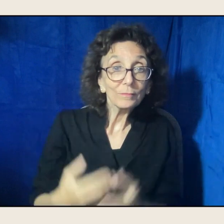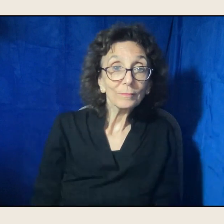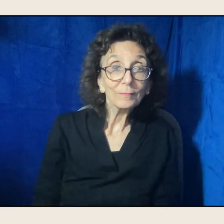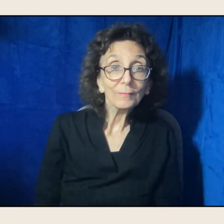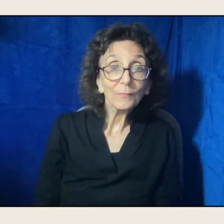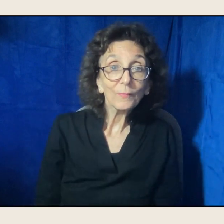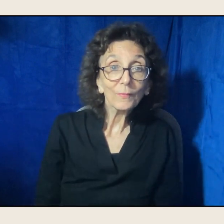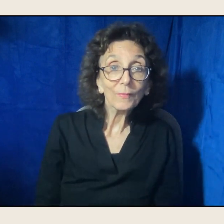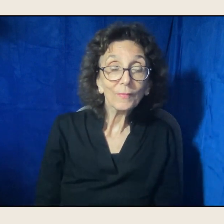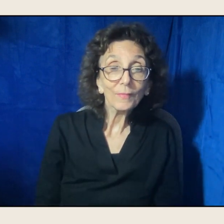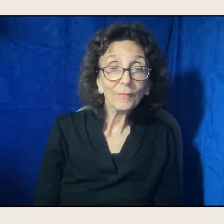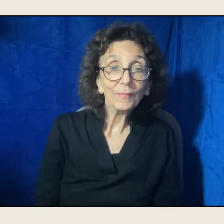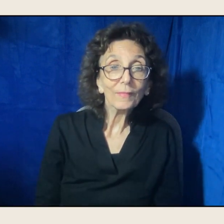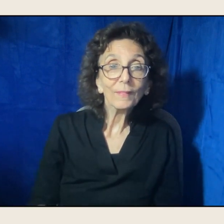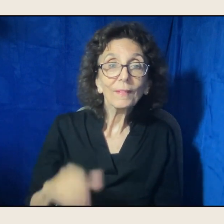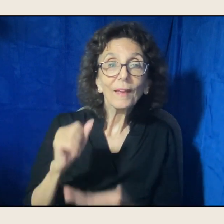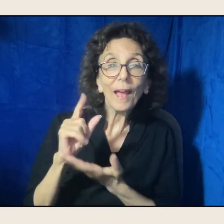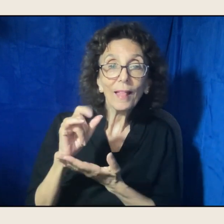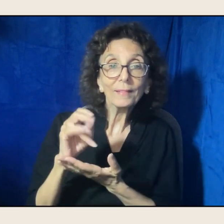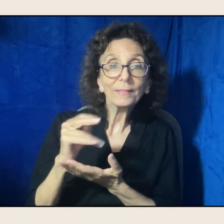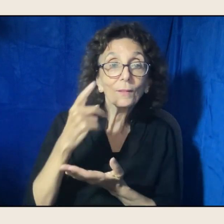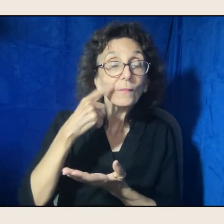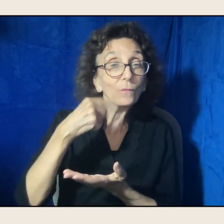I mean, for me, I'll speak on the land